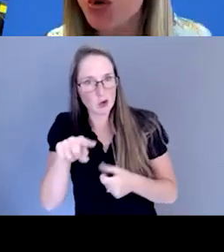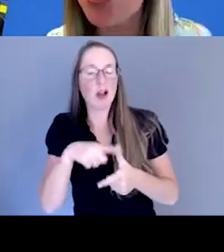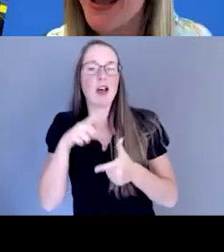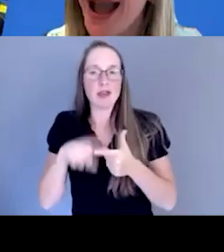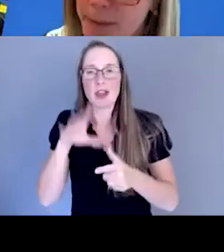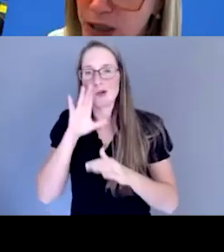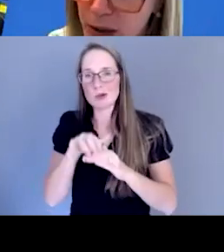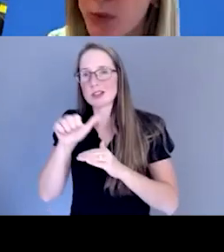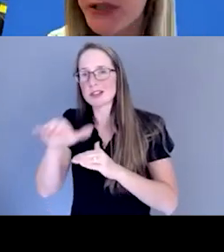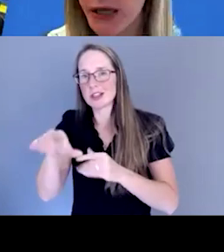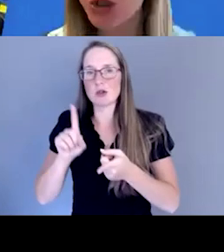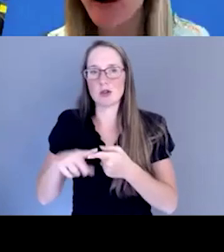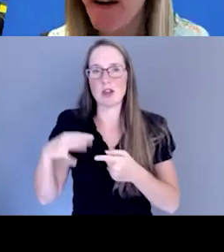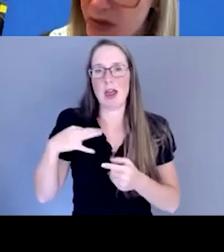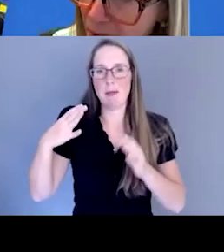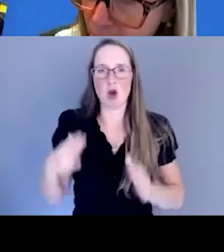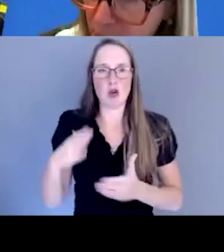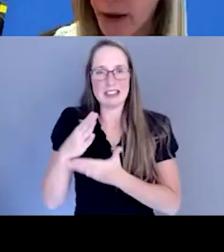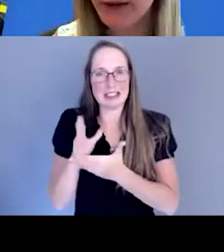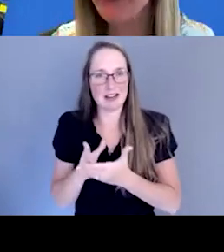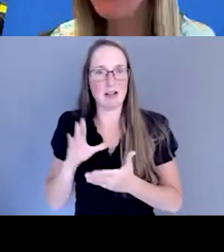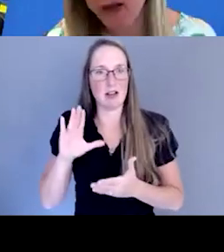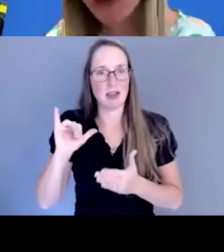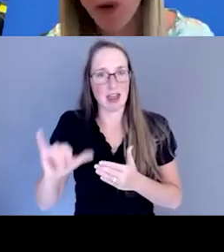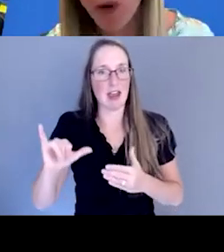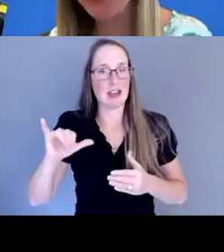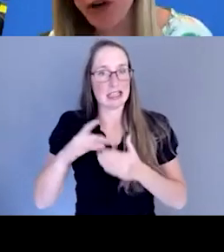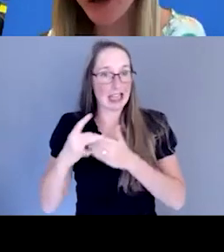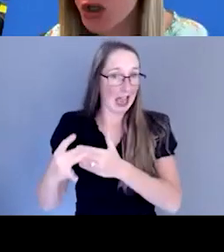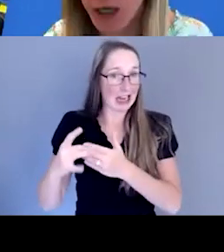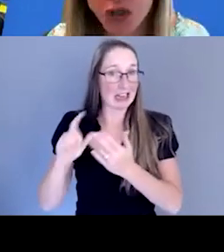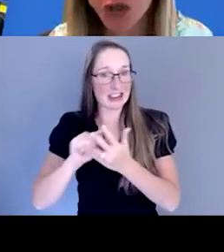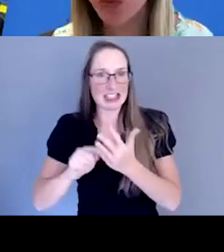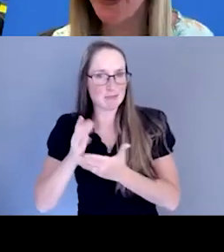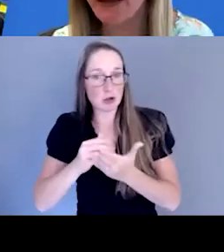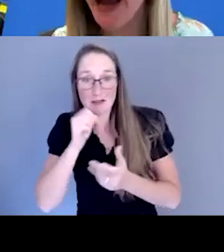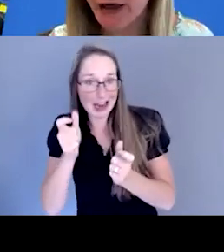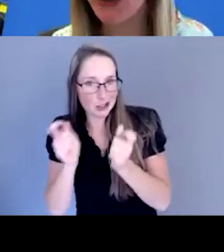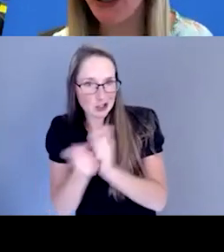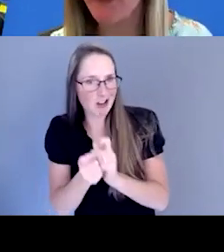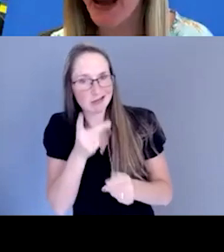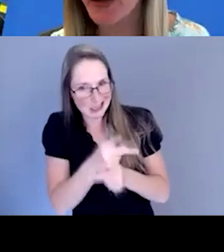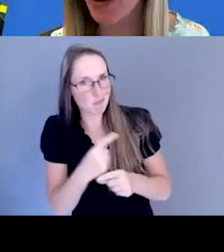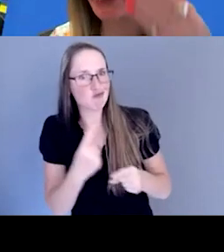to the applicable section of the PAPP Guide. These parts have not changed and remain accurate in the PAPP Guide.